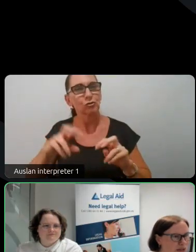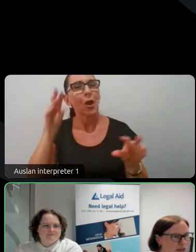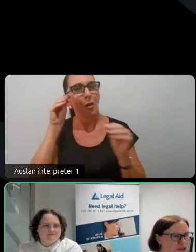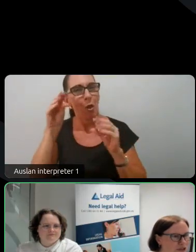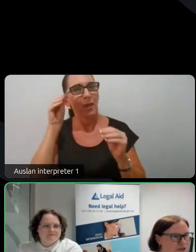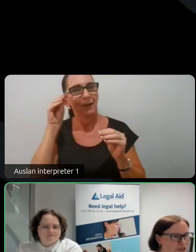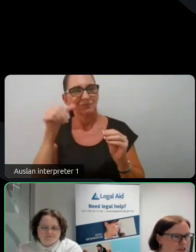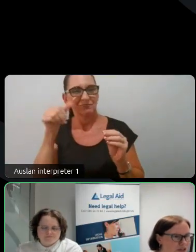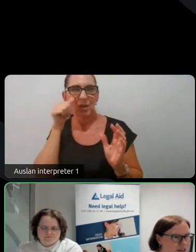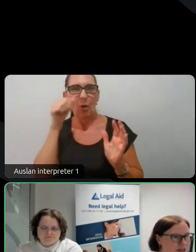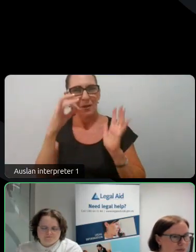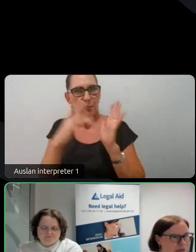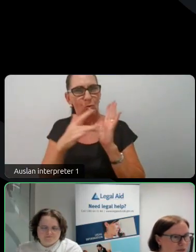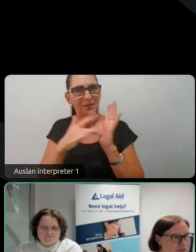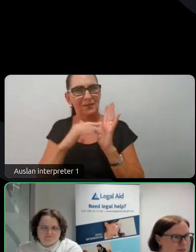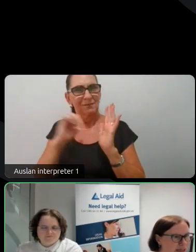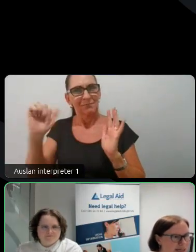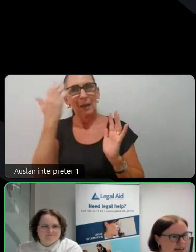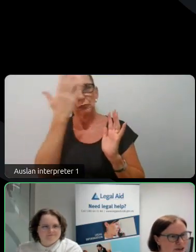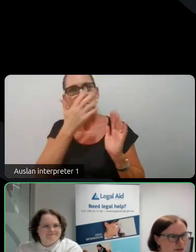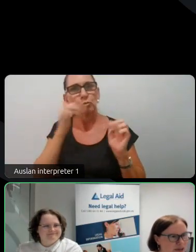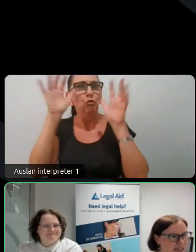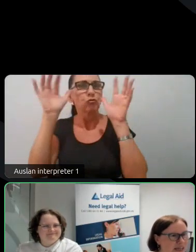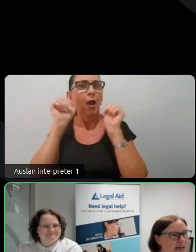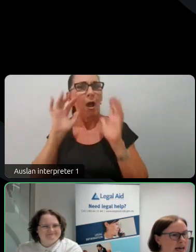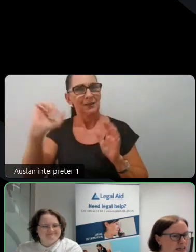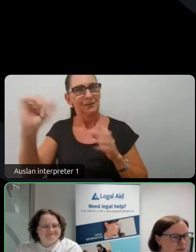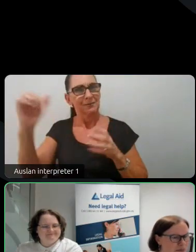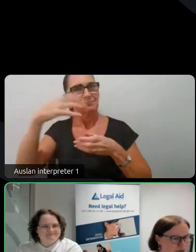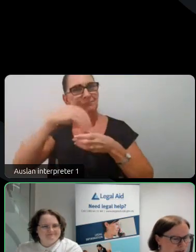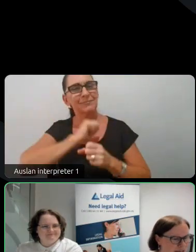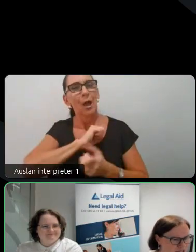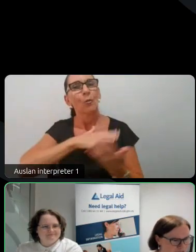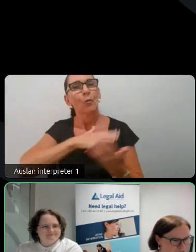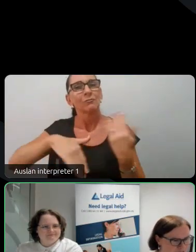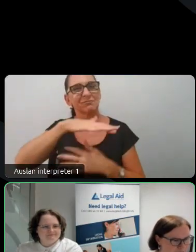role Aboriginal and Torres Strait Islander peoples play in our community and in improving our justice